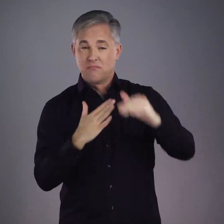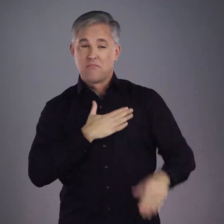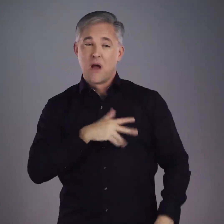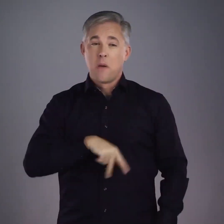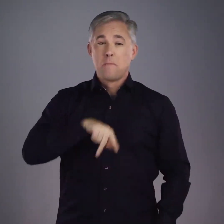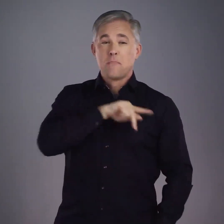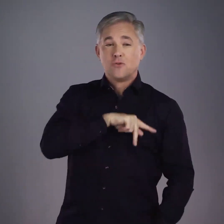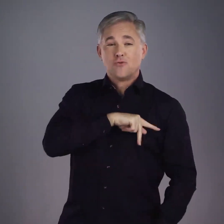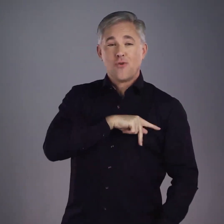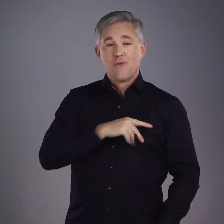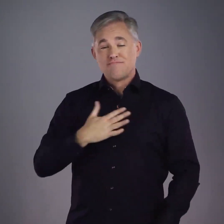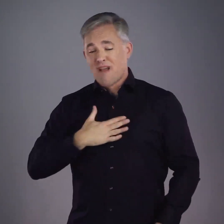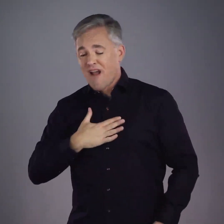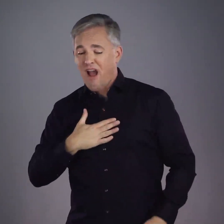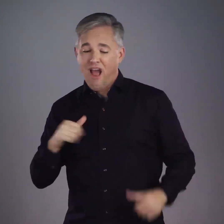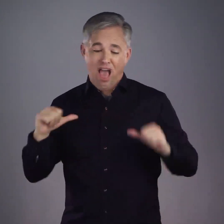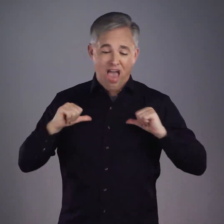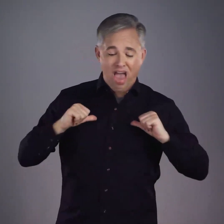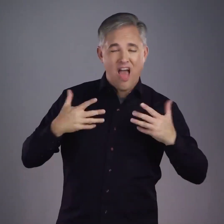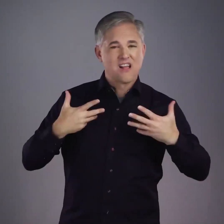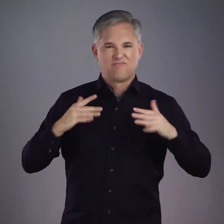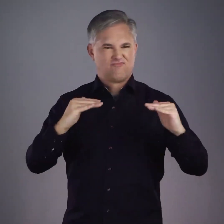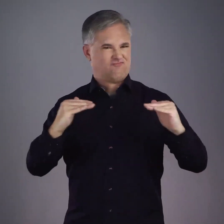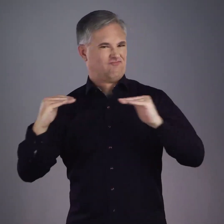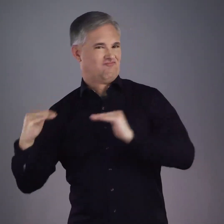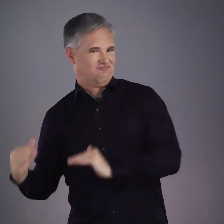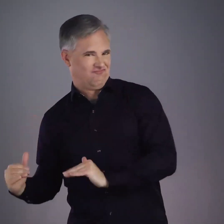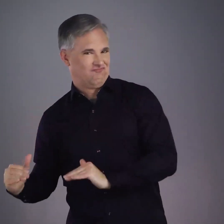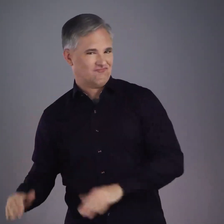that we are actually to practice a genuine humility.